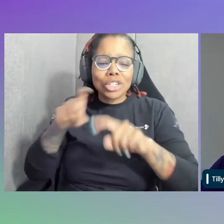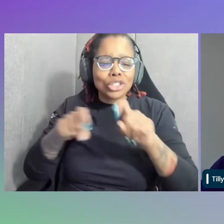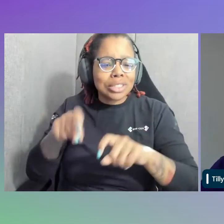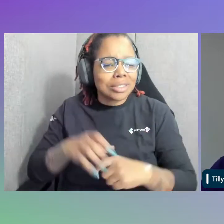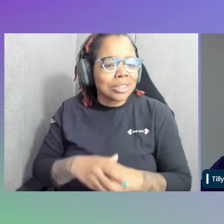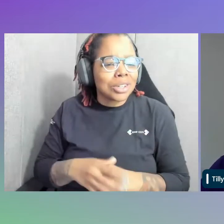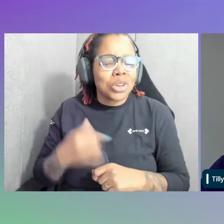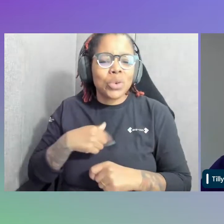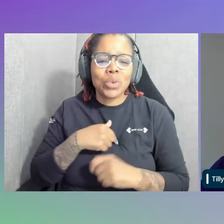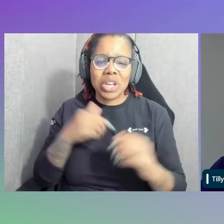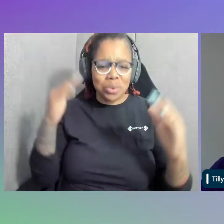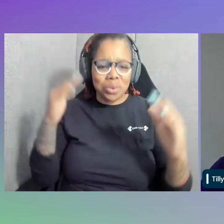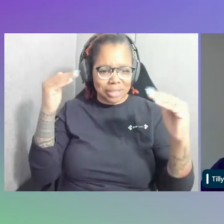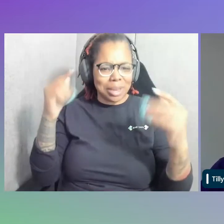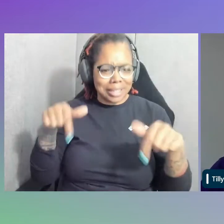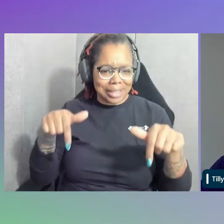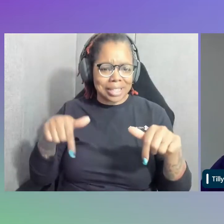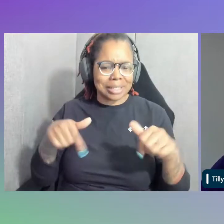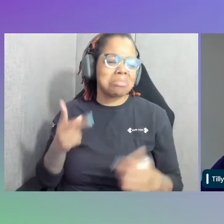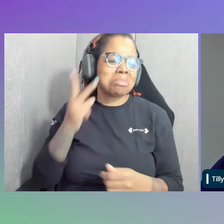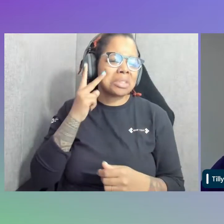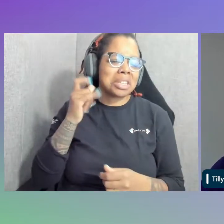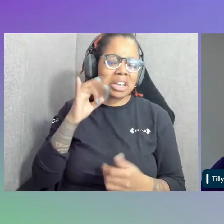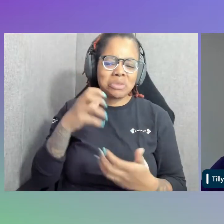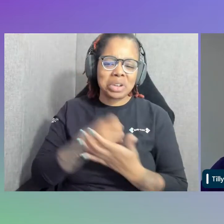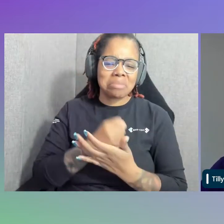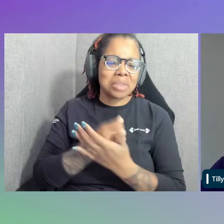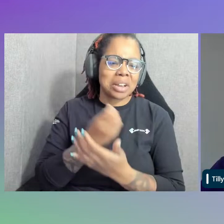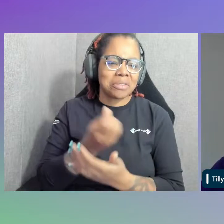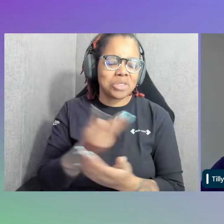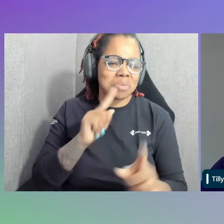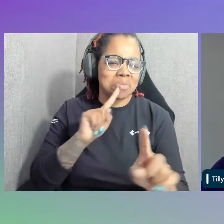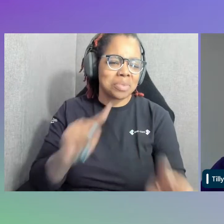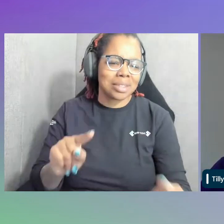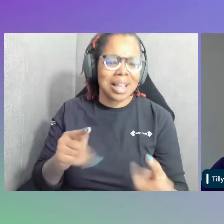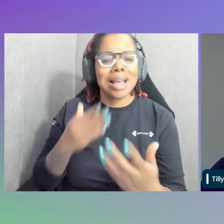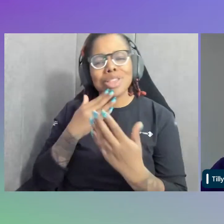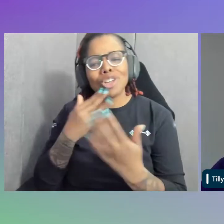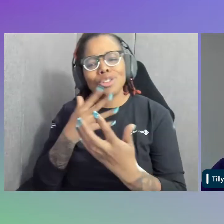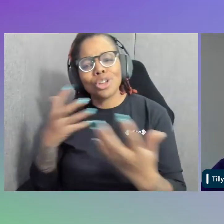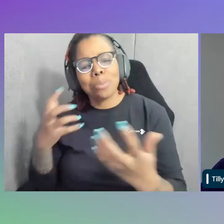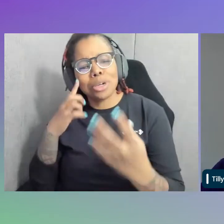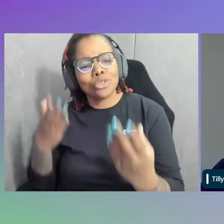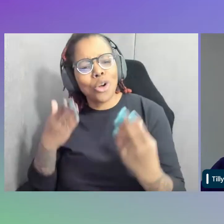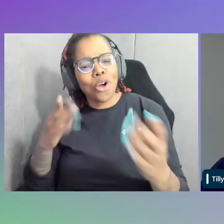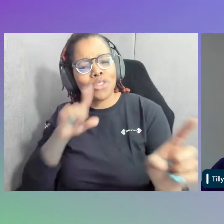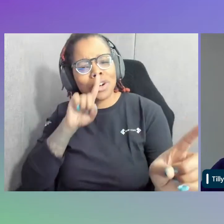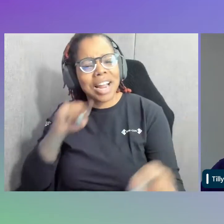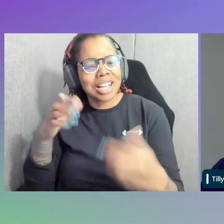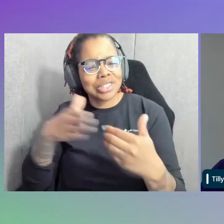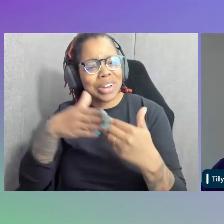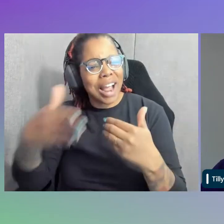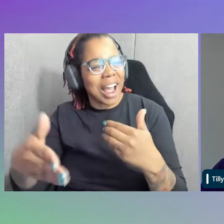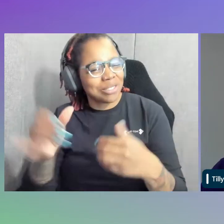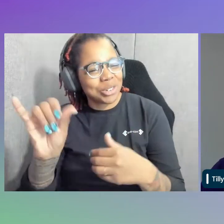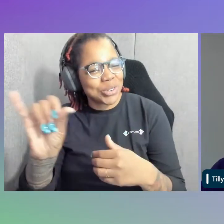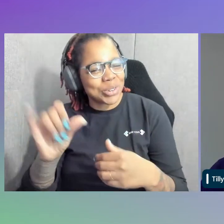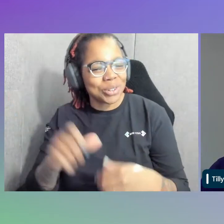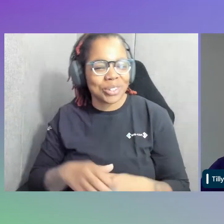anticipating this. Let's see if we can take a couple of them here. And thank you in advance for offering to answer them